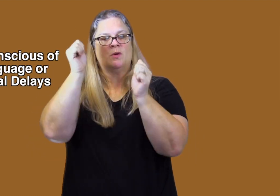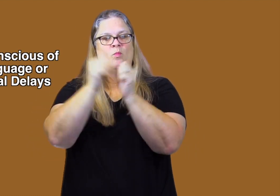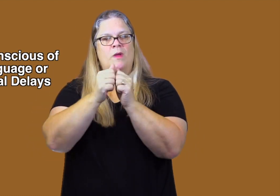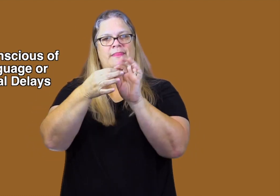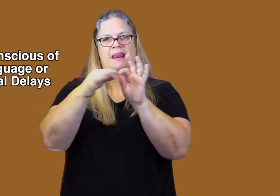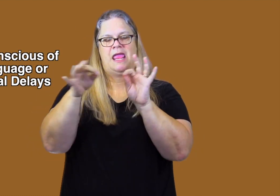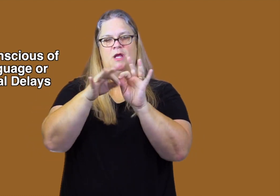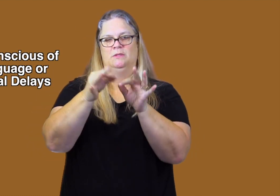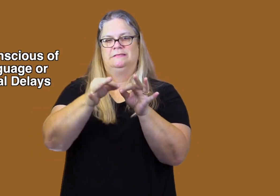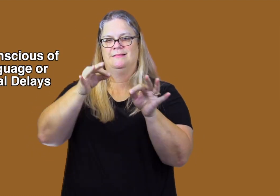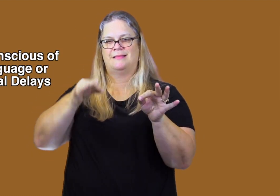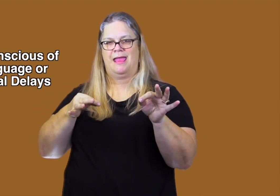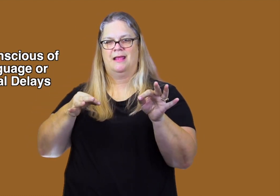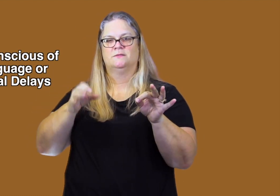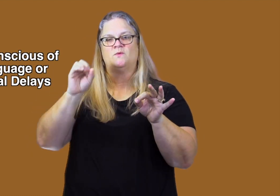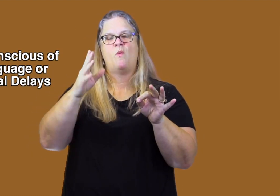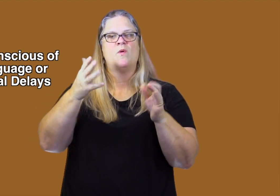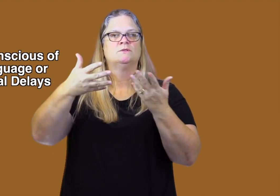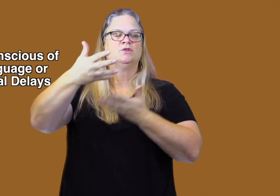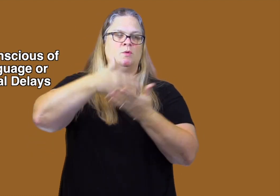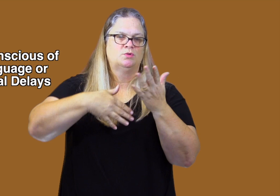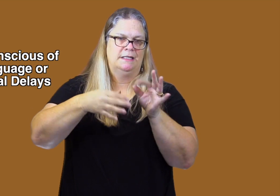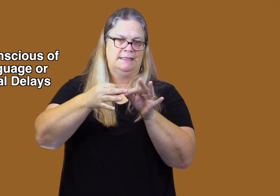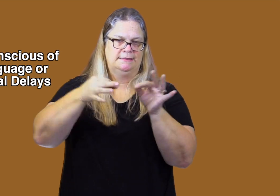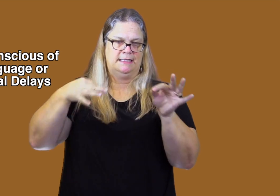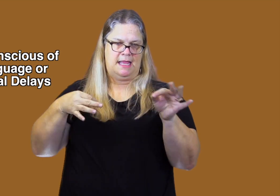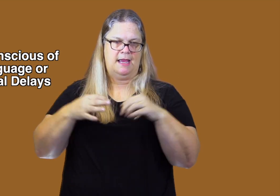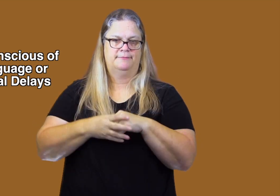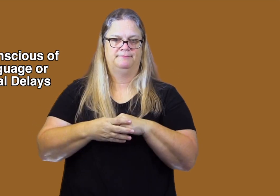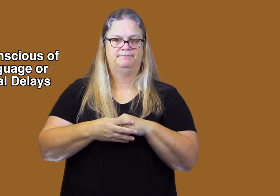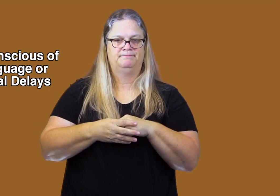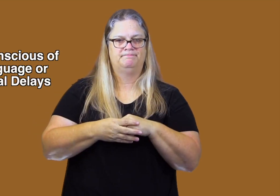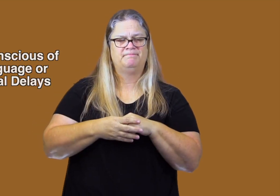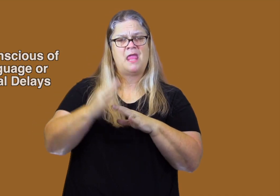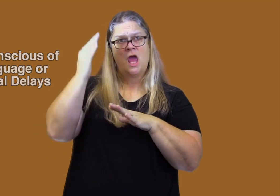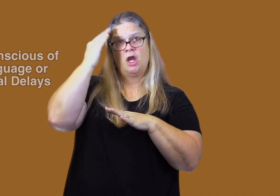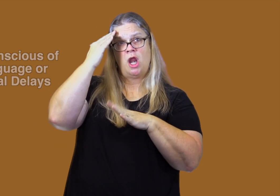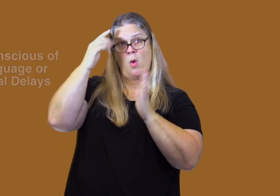You need to also be conscious of typically developing children with language delays